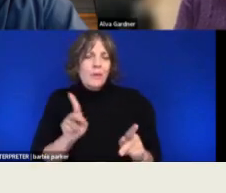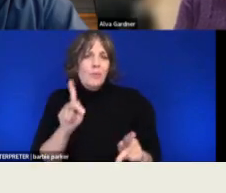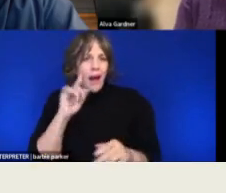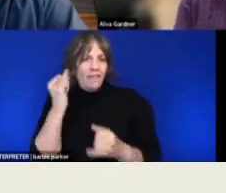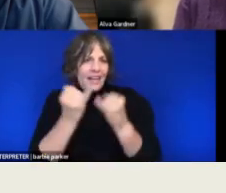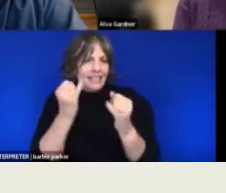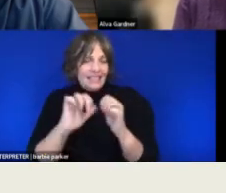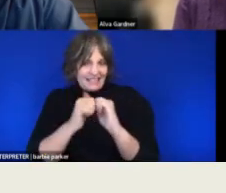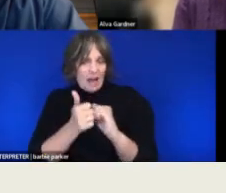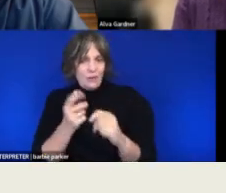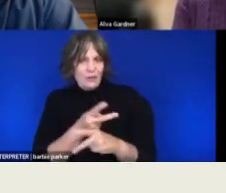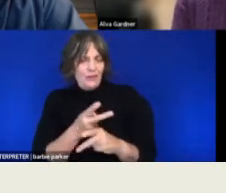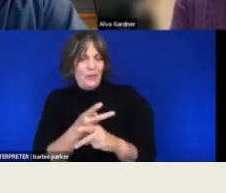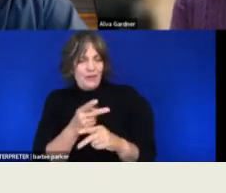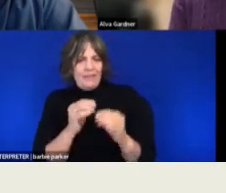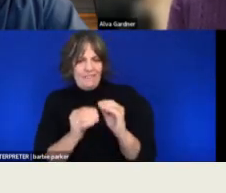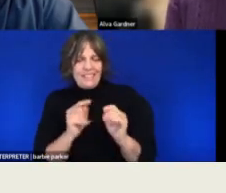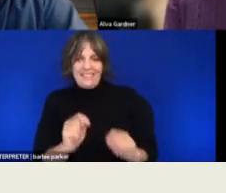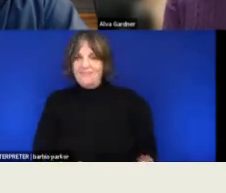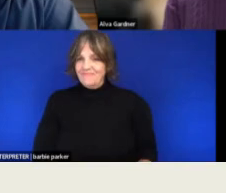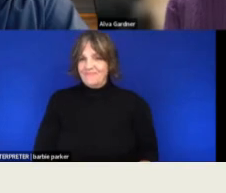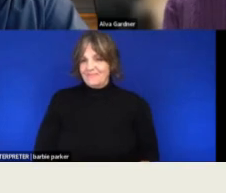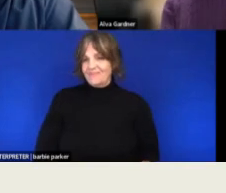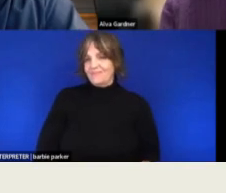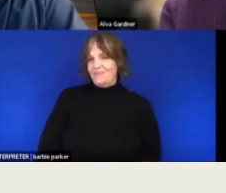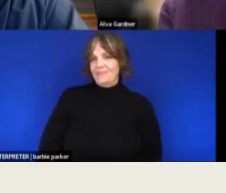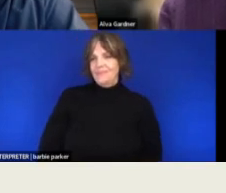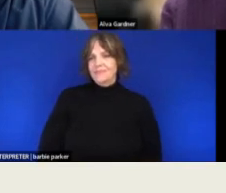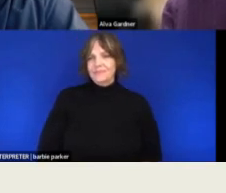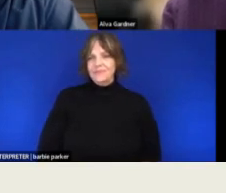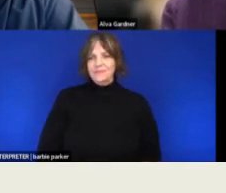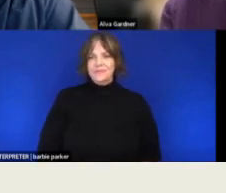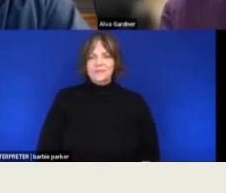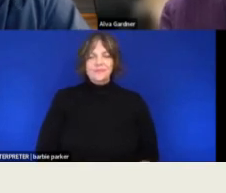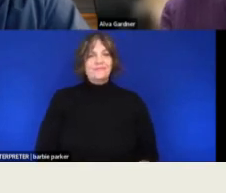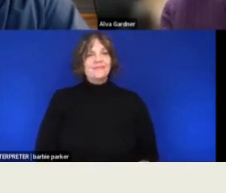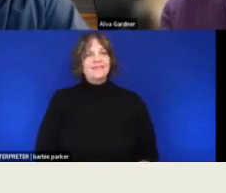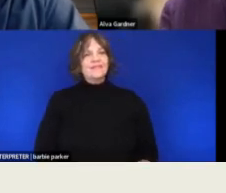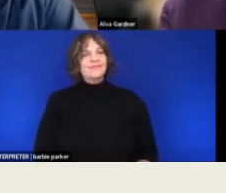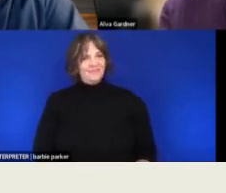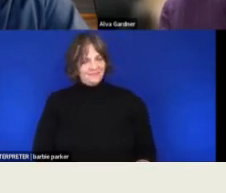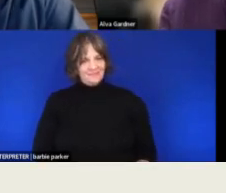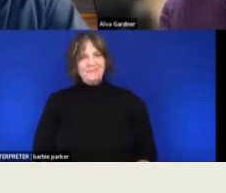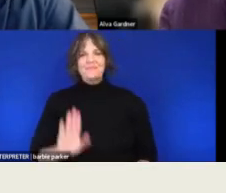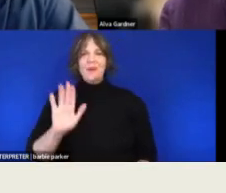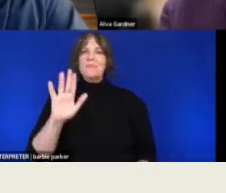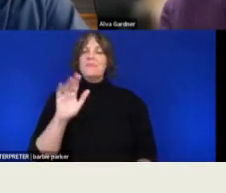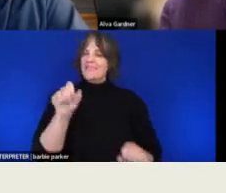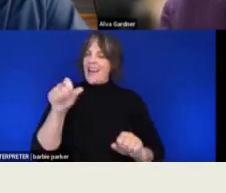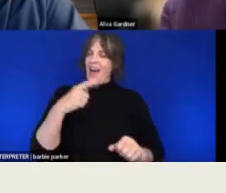it. Bob Sattler: Right. Yeah, and that's where you become the change target. You make changes yourself, so you become a role